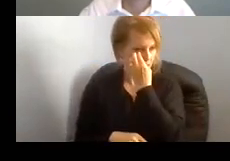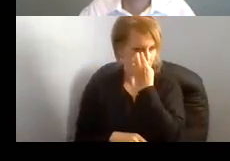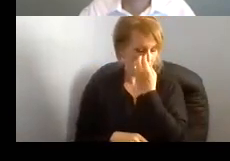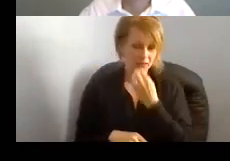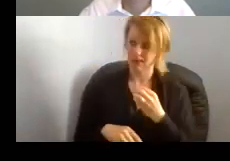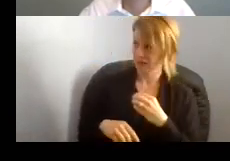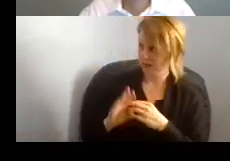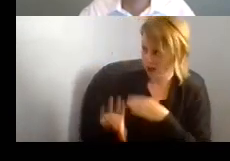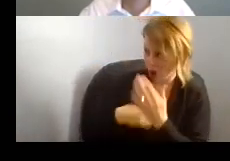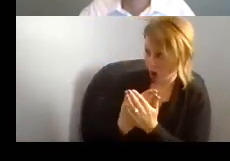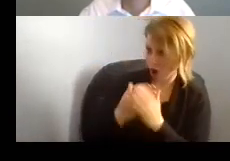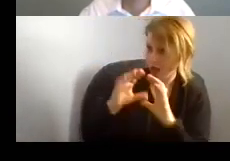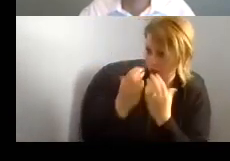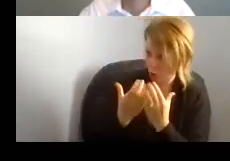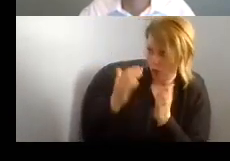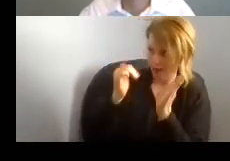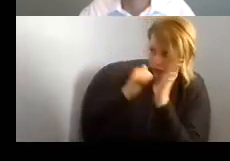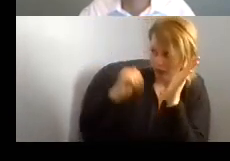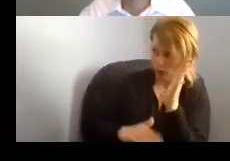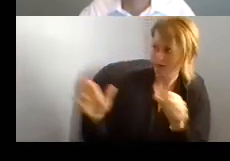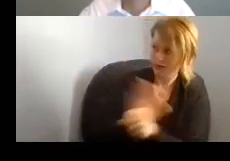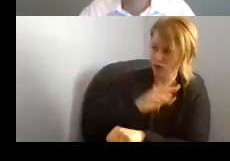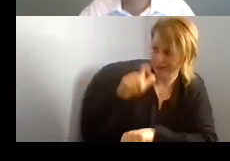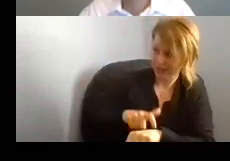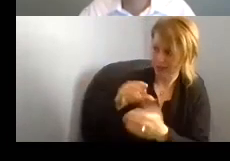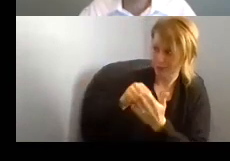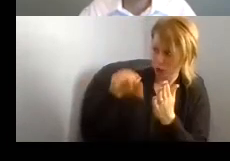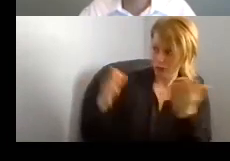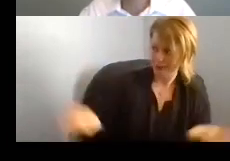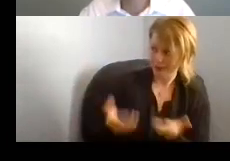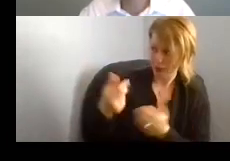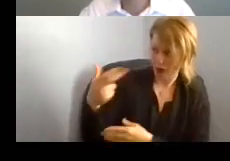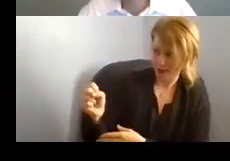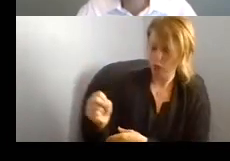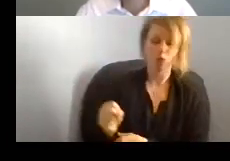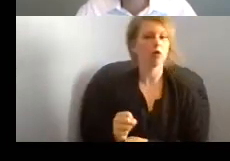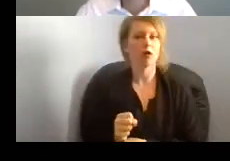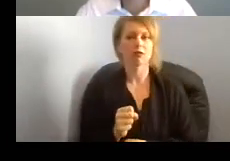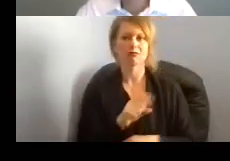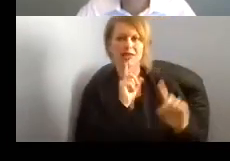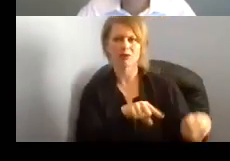for the entire time that students are in high school? And I said, no. Because then they’re going to go to college –